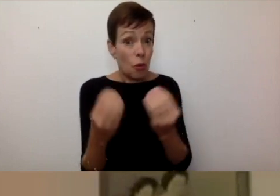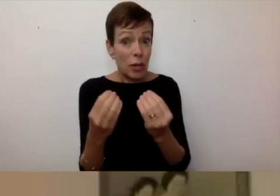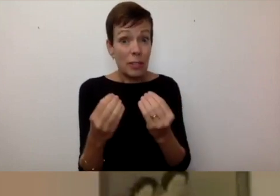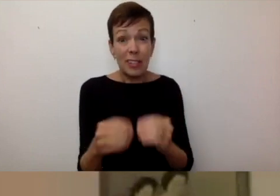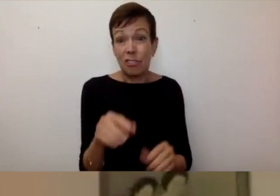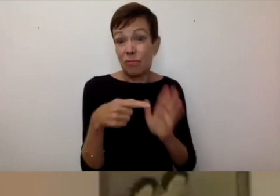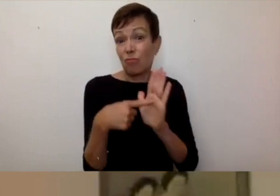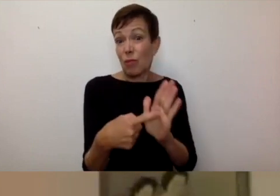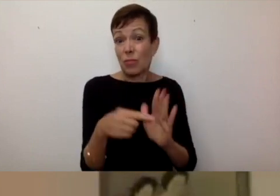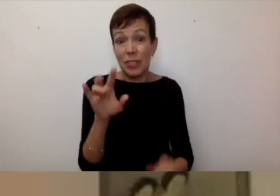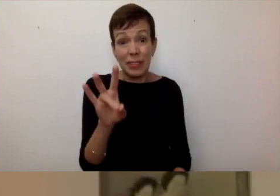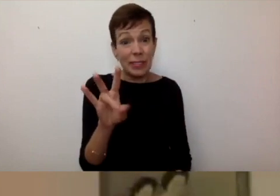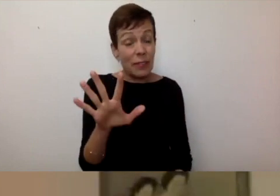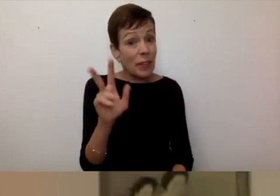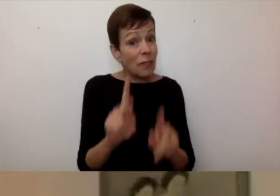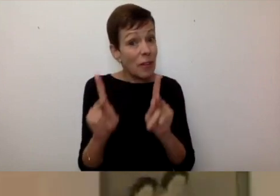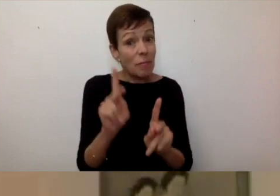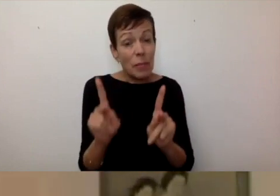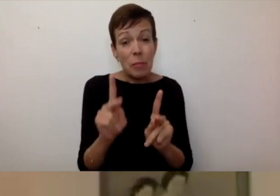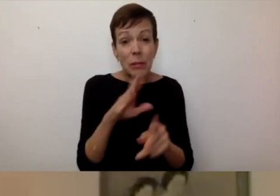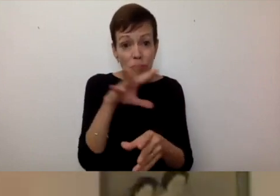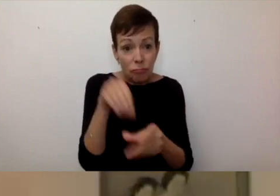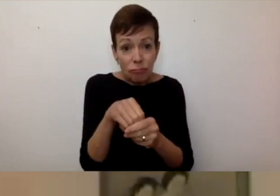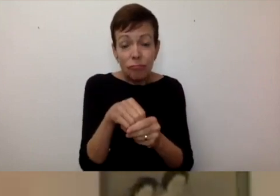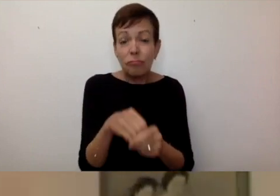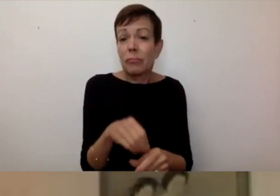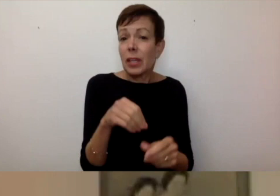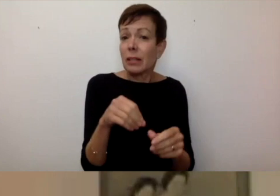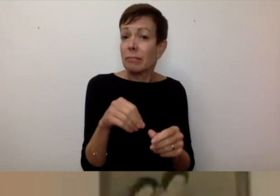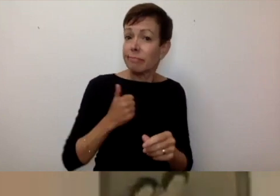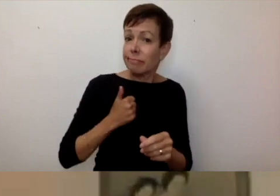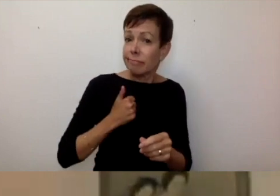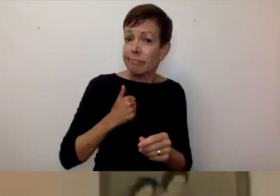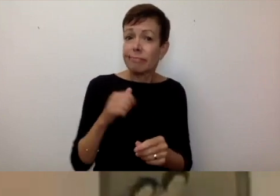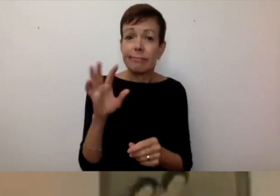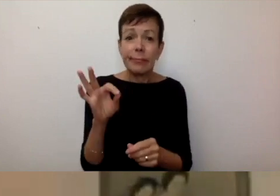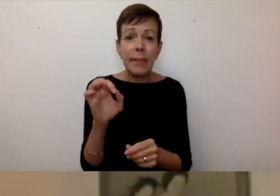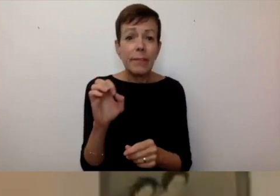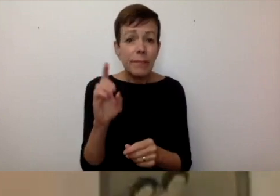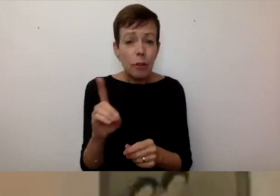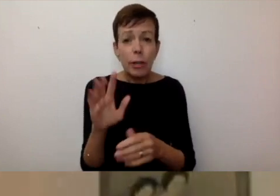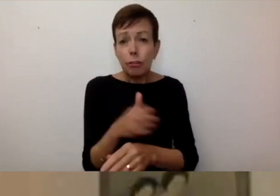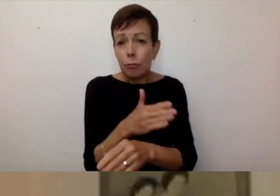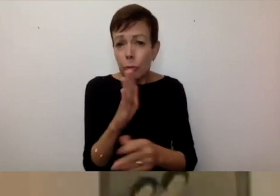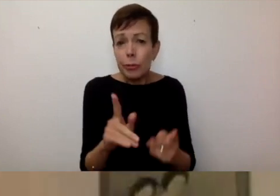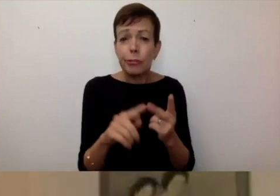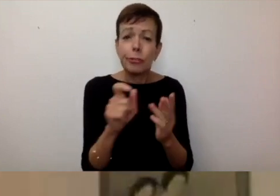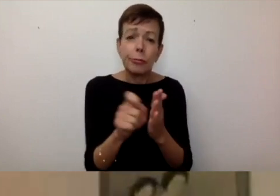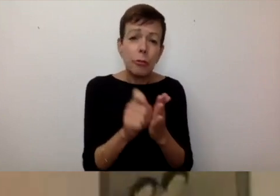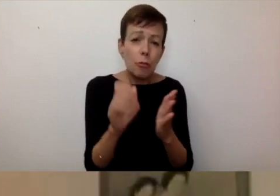performers like ayatse stage and film crew the canadian federation of musicians the writers union actors equity